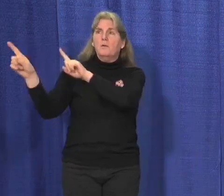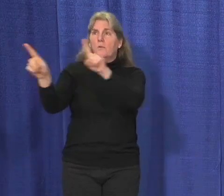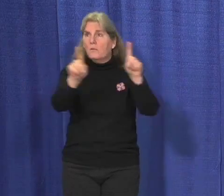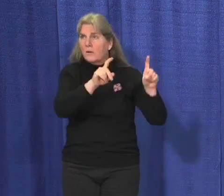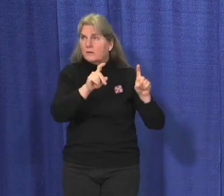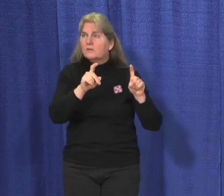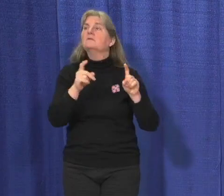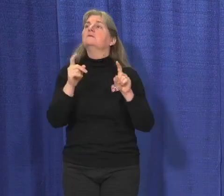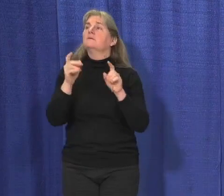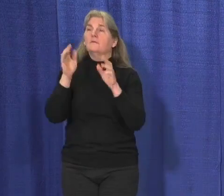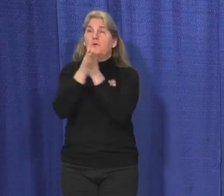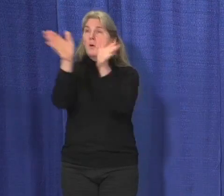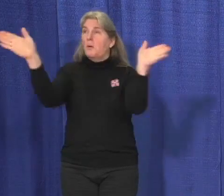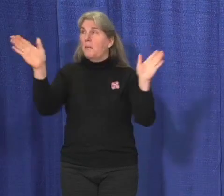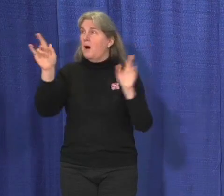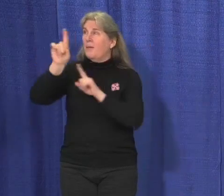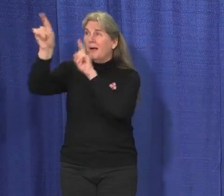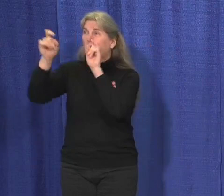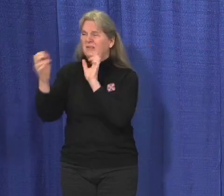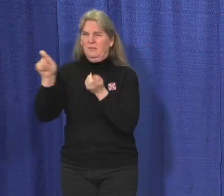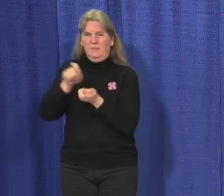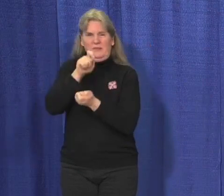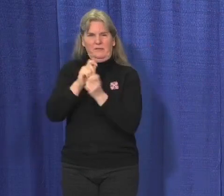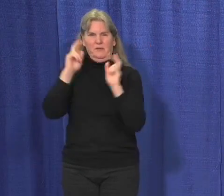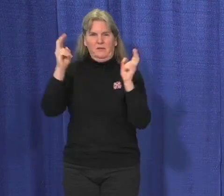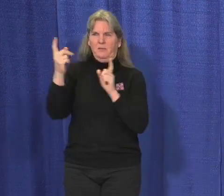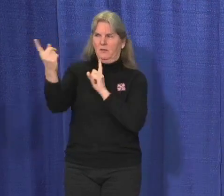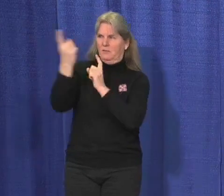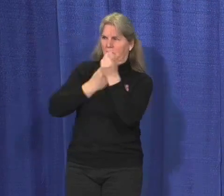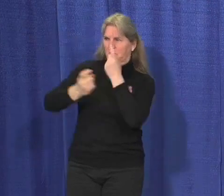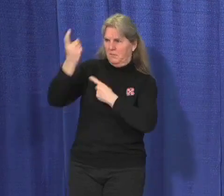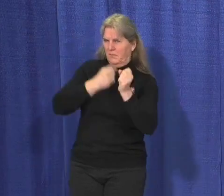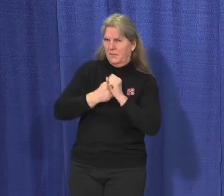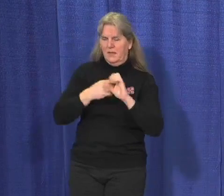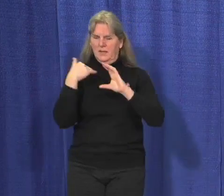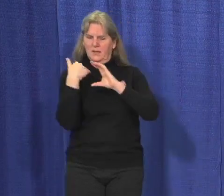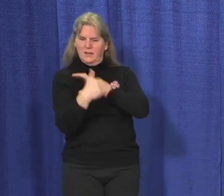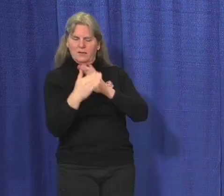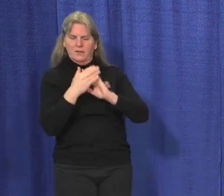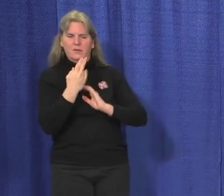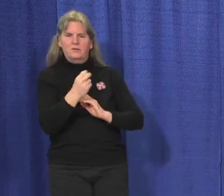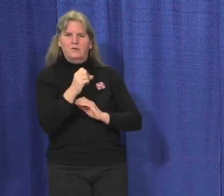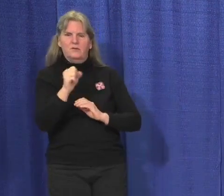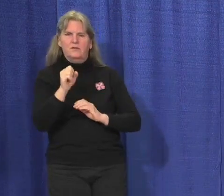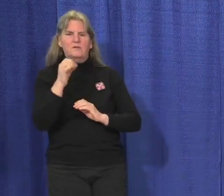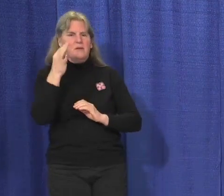solicit questions. Questions can be sent to HSS